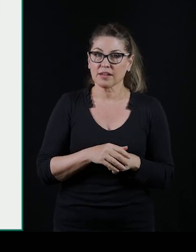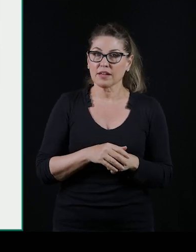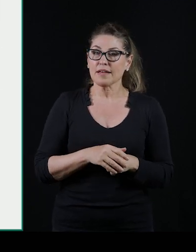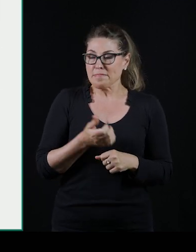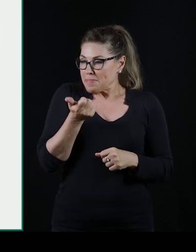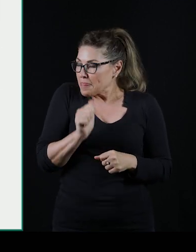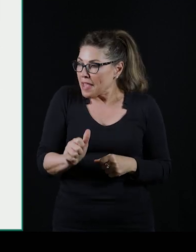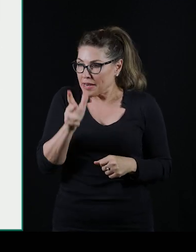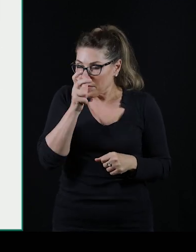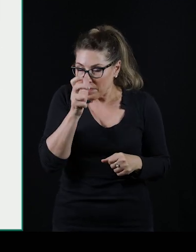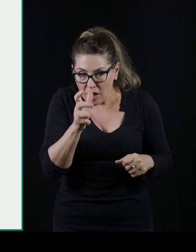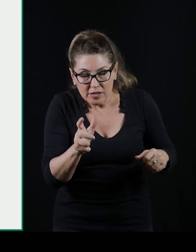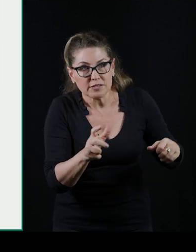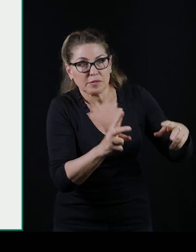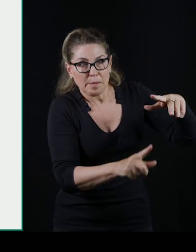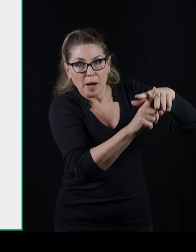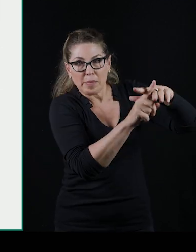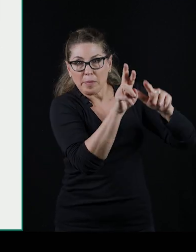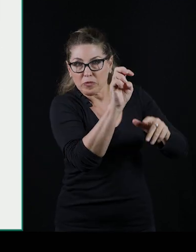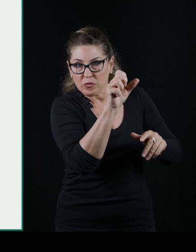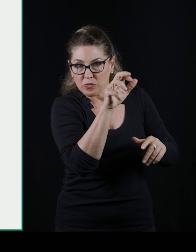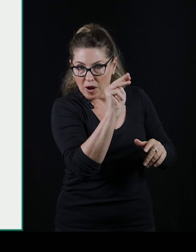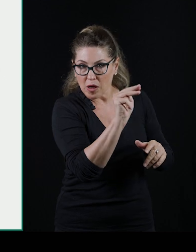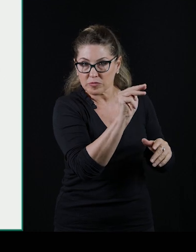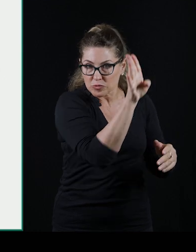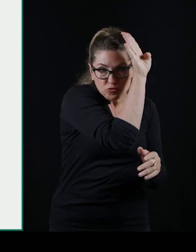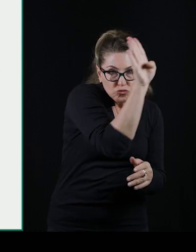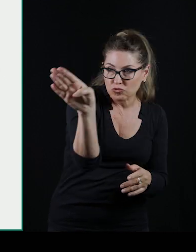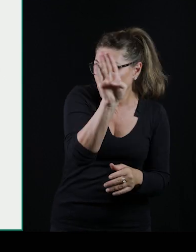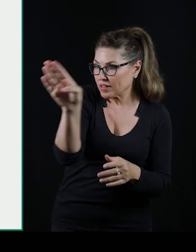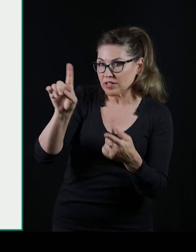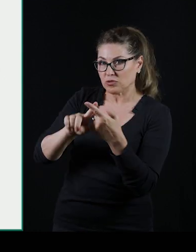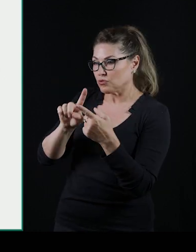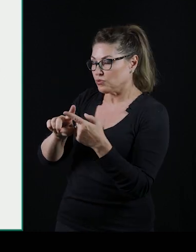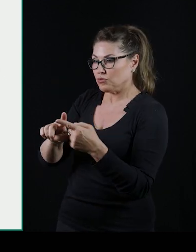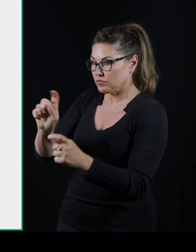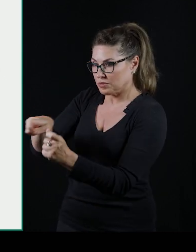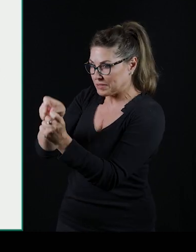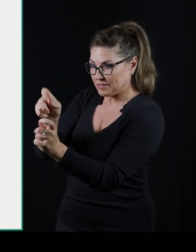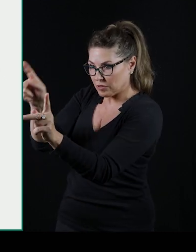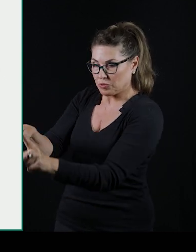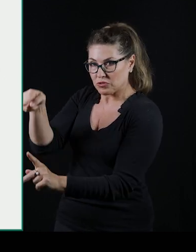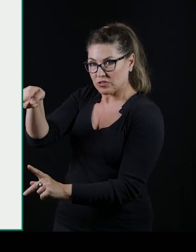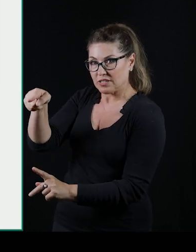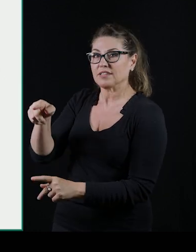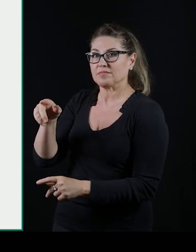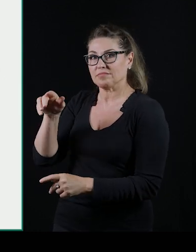that any bugs that the realms team encountered could be forwarded directly to the correct person in PlayFab quickly